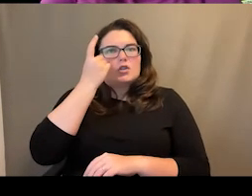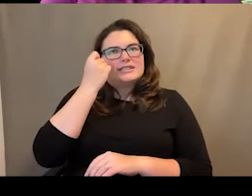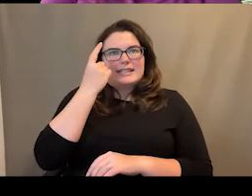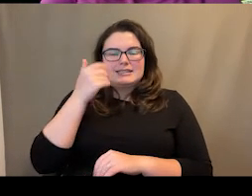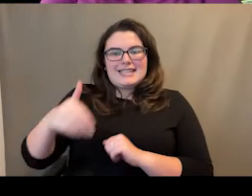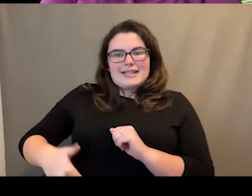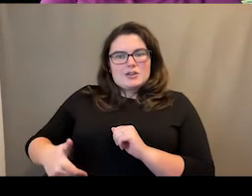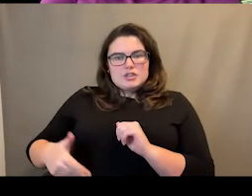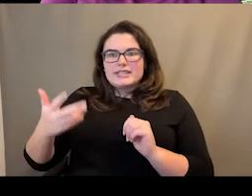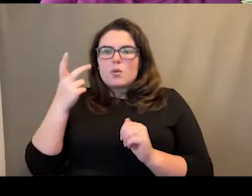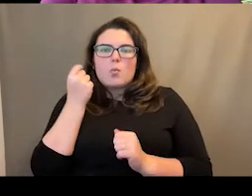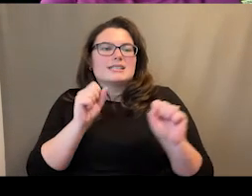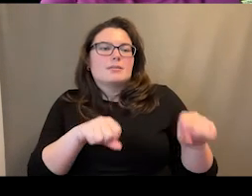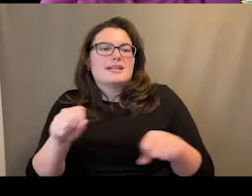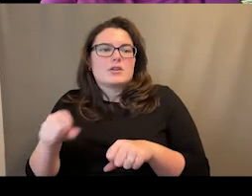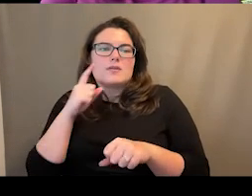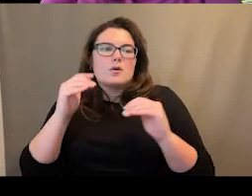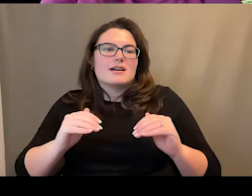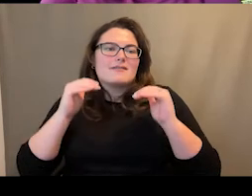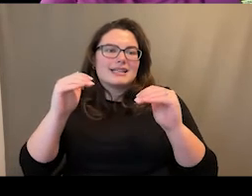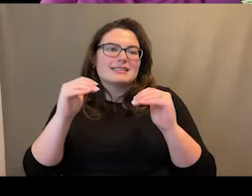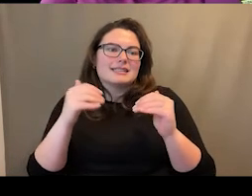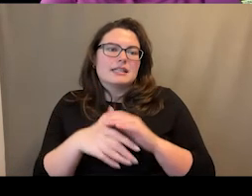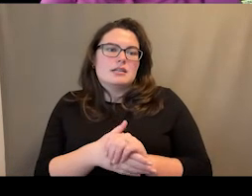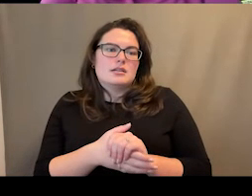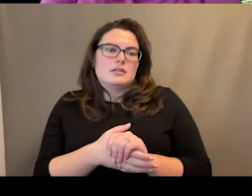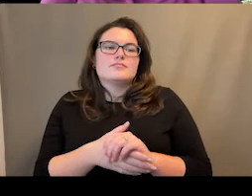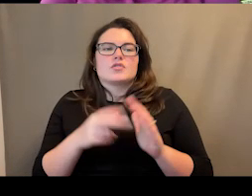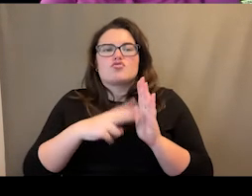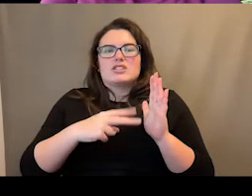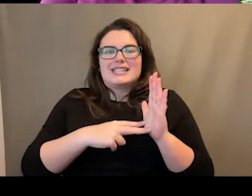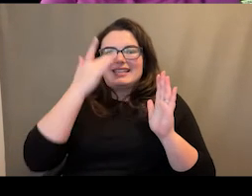What is the potential for advancing knowledge, qualifications,